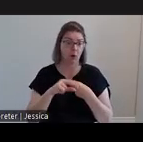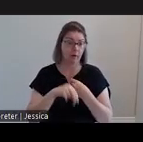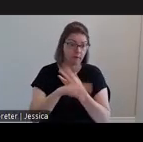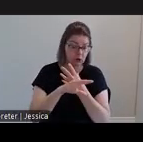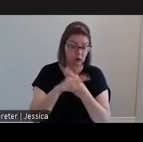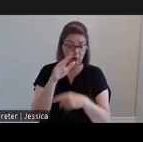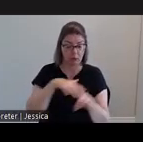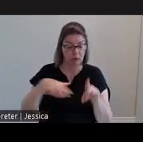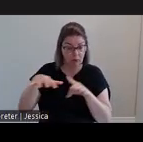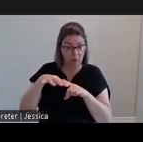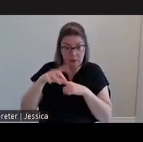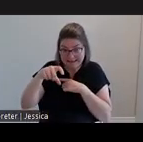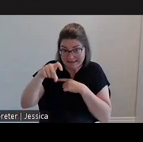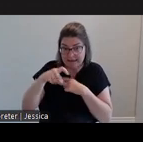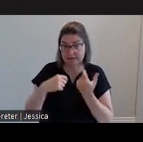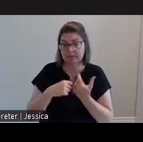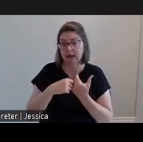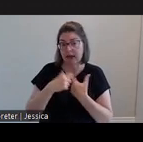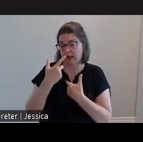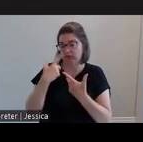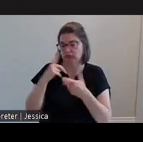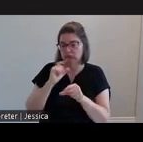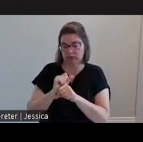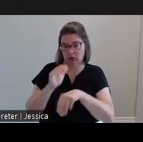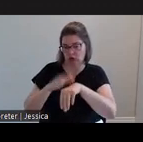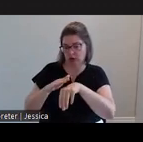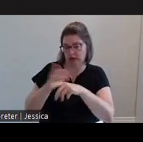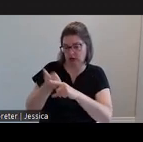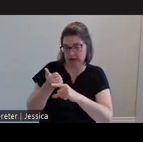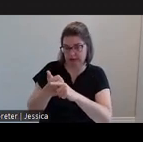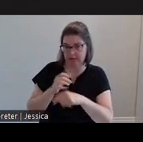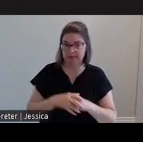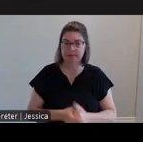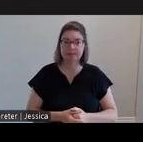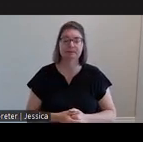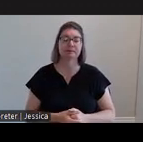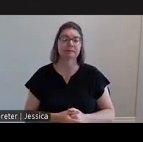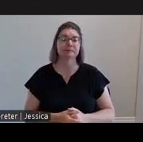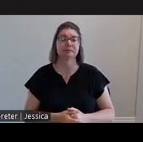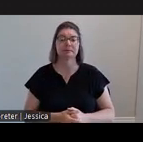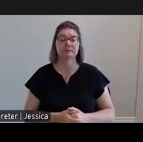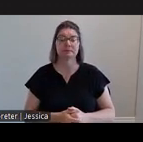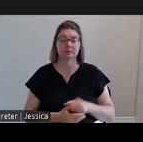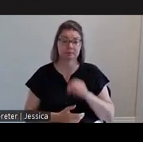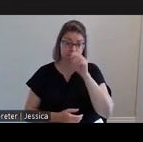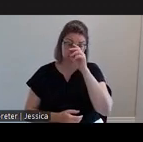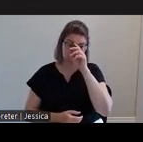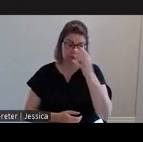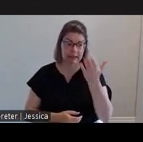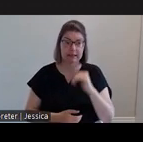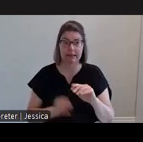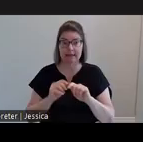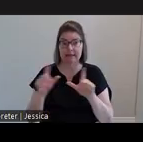um, and then the actual consult itself. Um, next slide please, Katie.